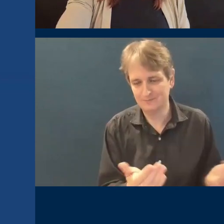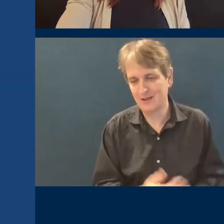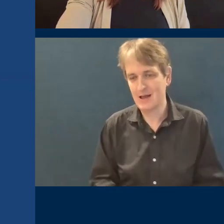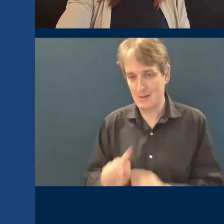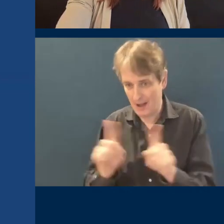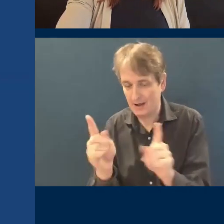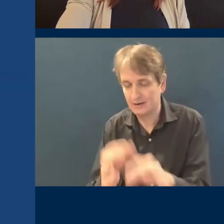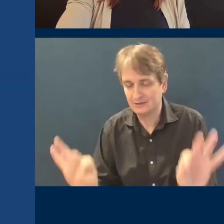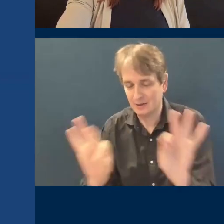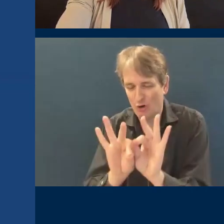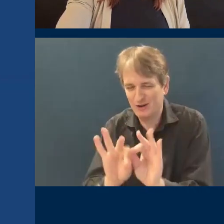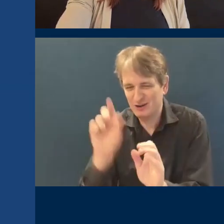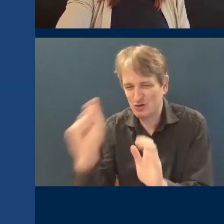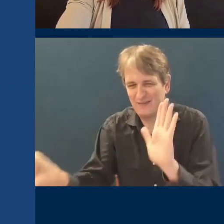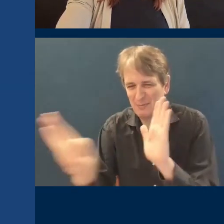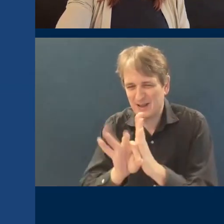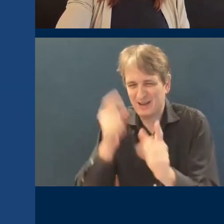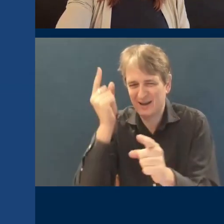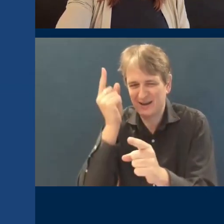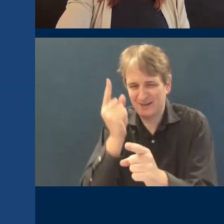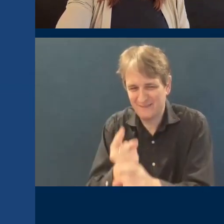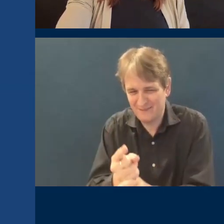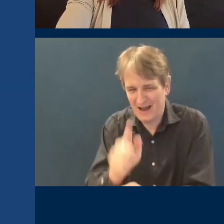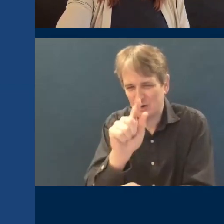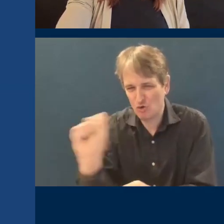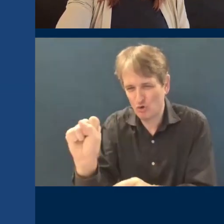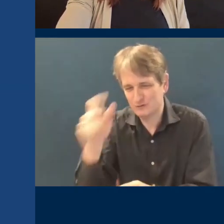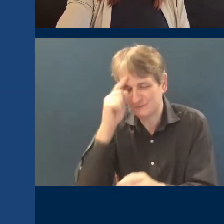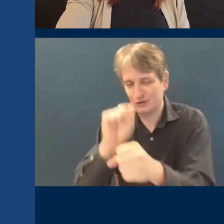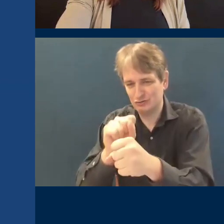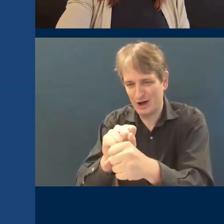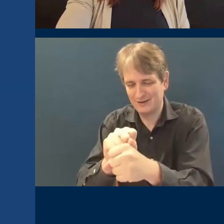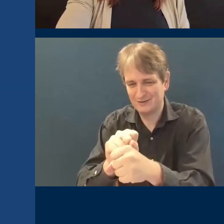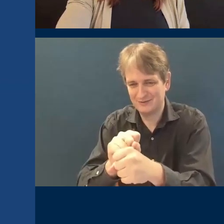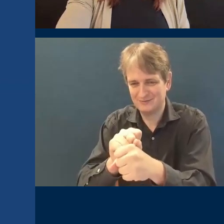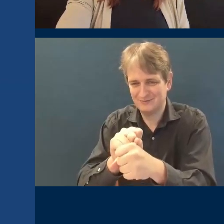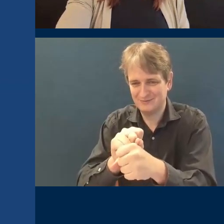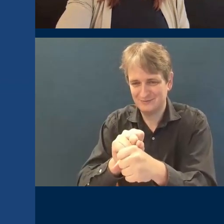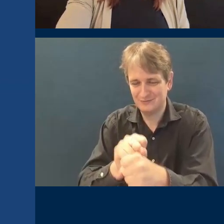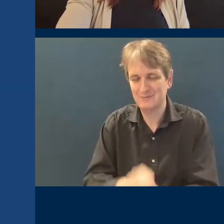compared to other things, you know. So it's important that you have to pick the right tool for the job.